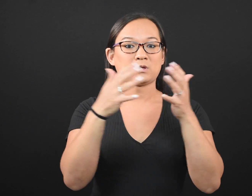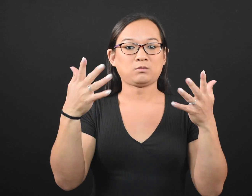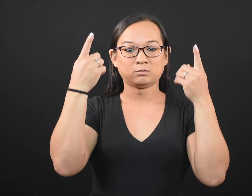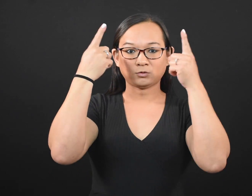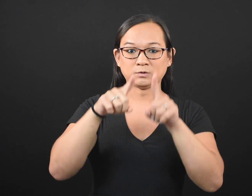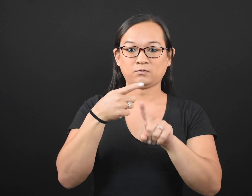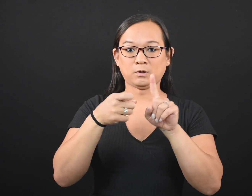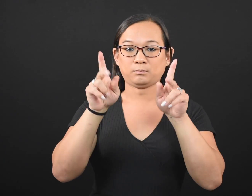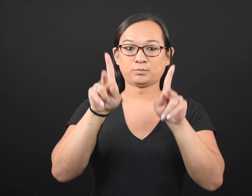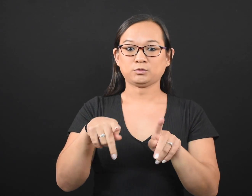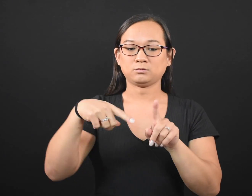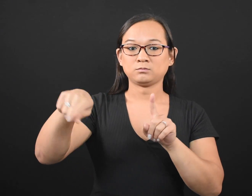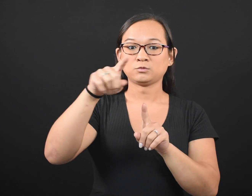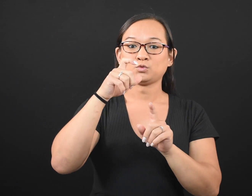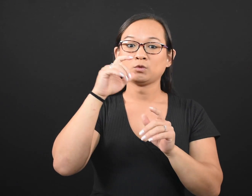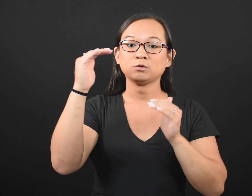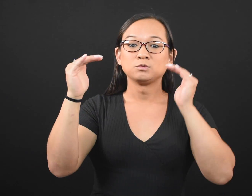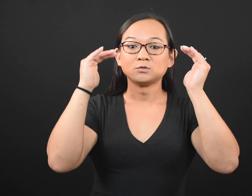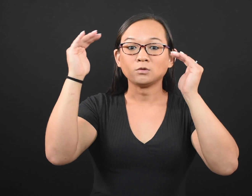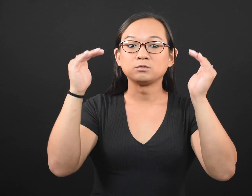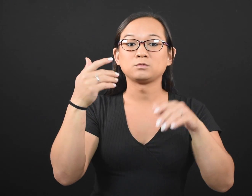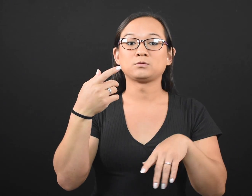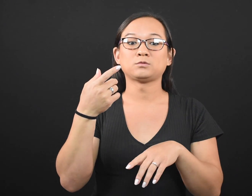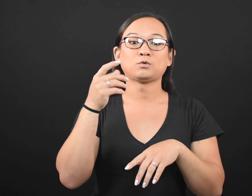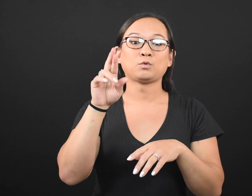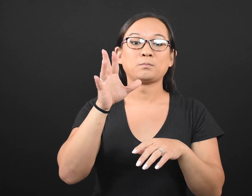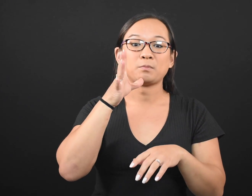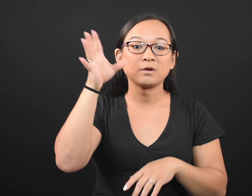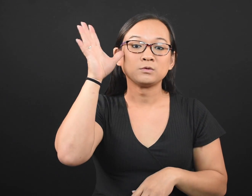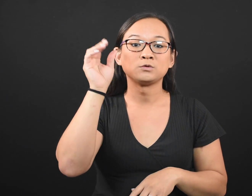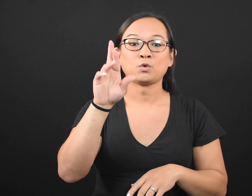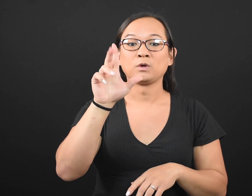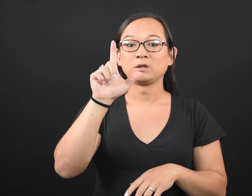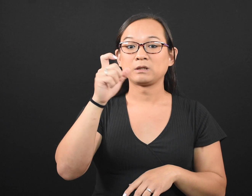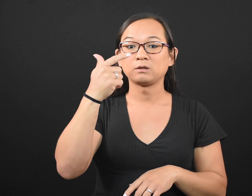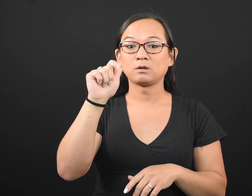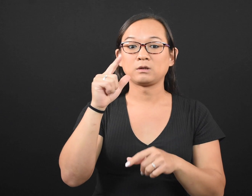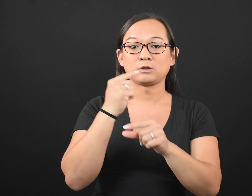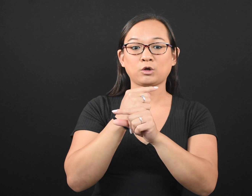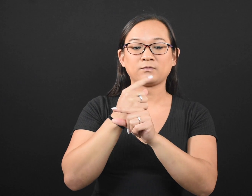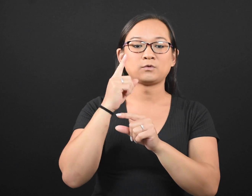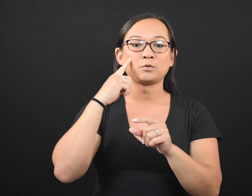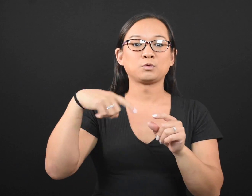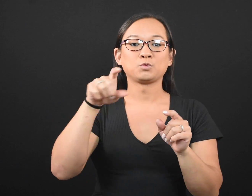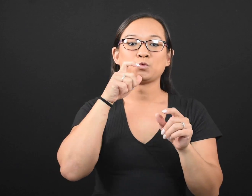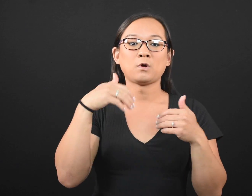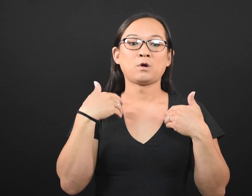to be tested (for adults) or from a parent or legal guardian (for minor students). Children